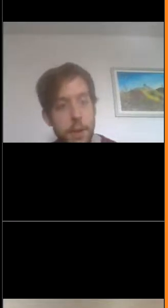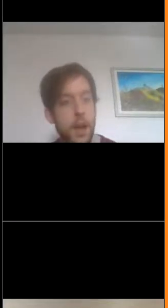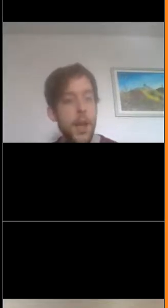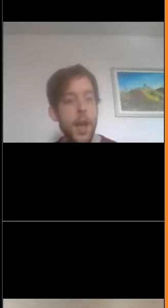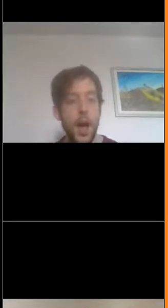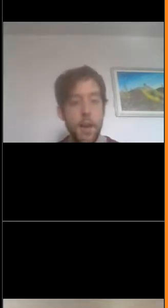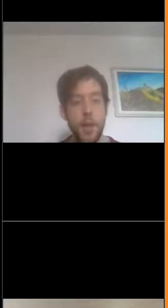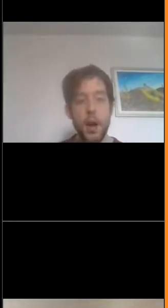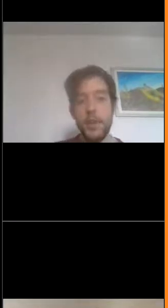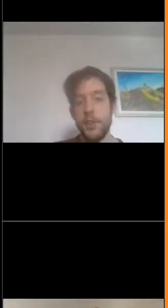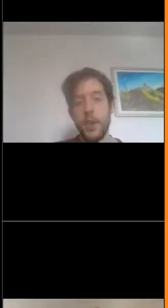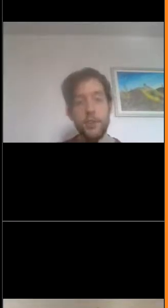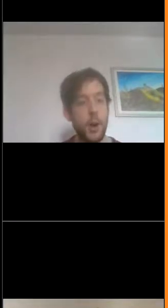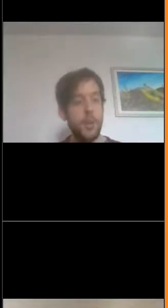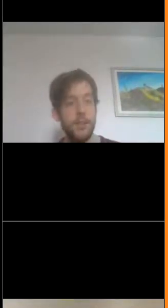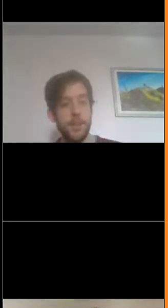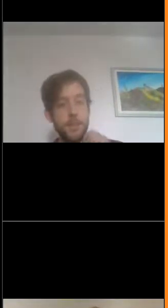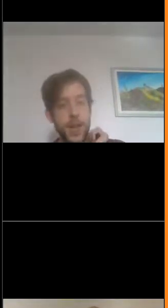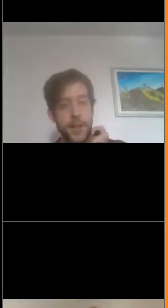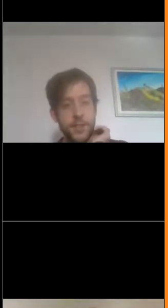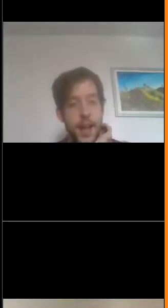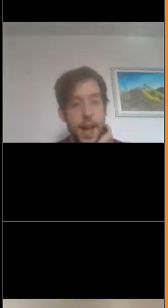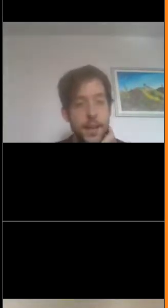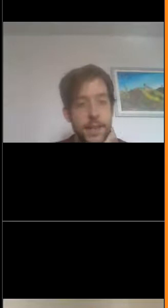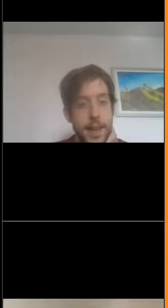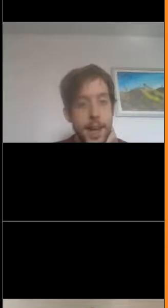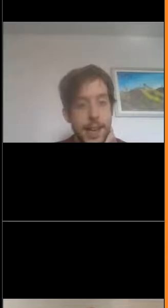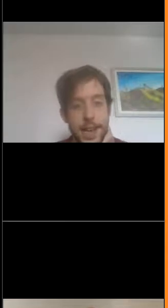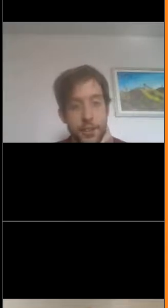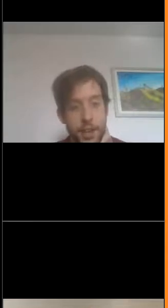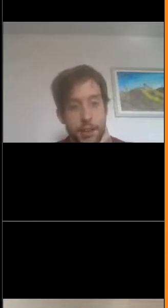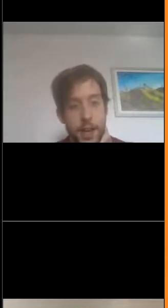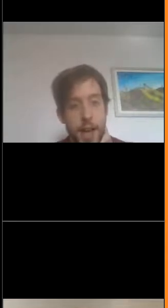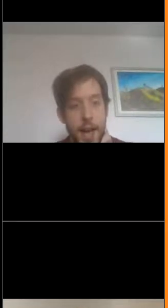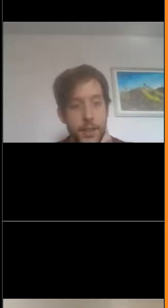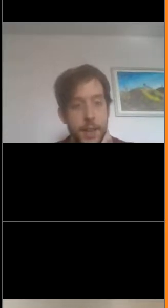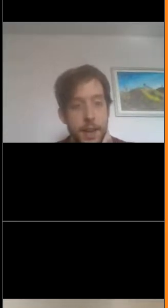who is a research operations manager at Leonard Cheshire